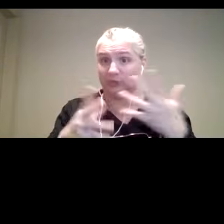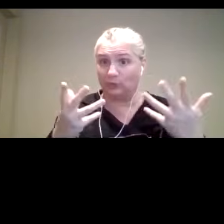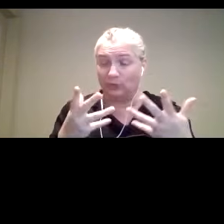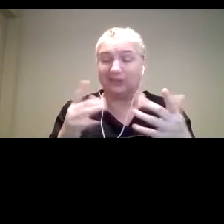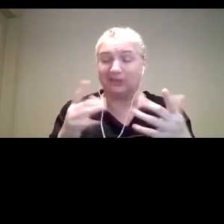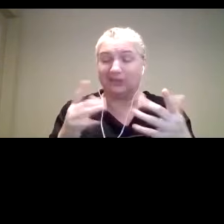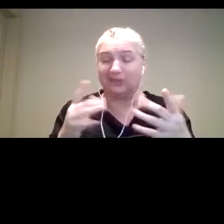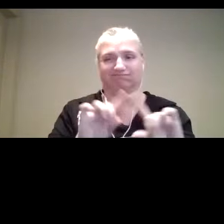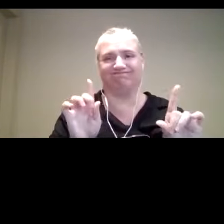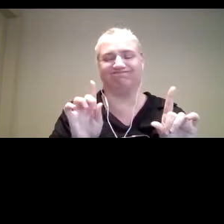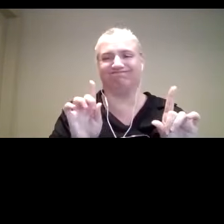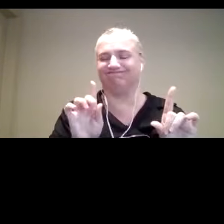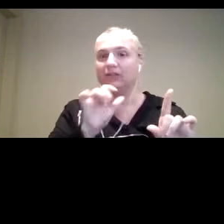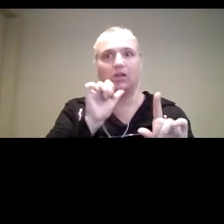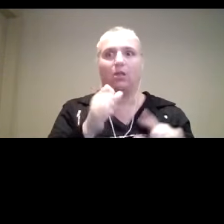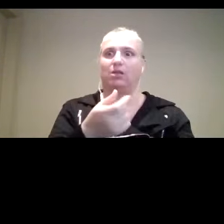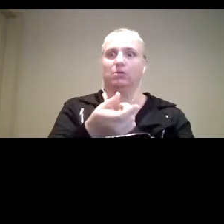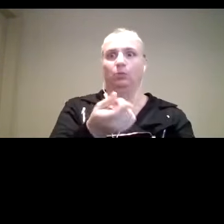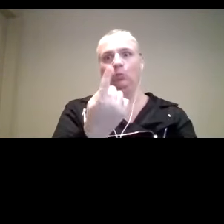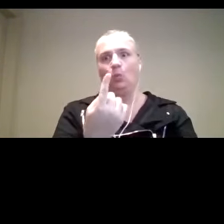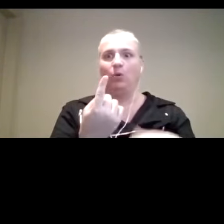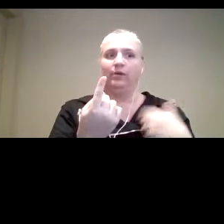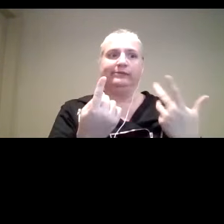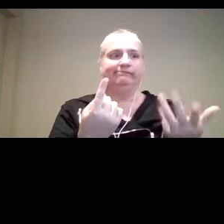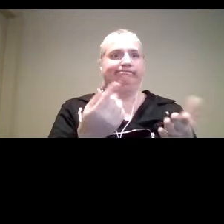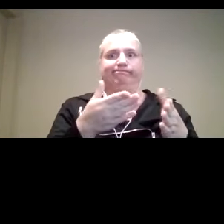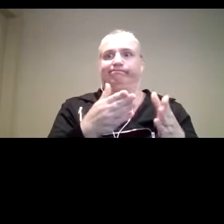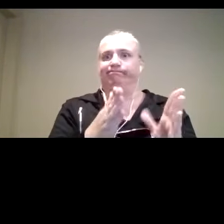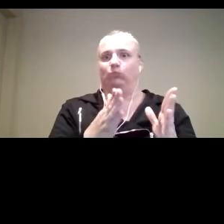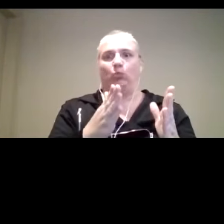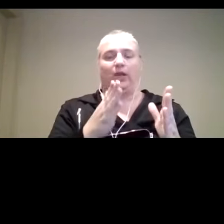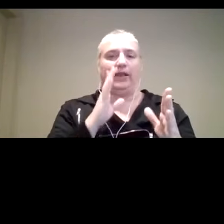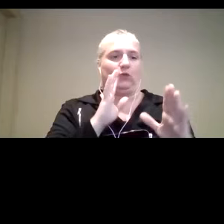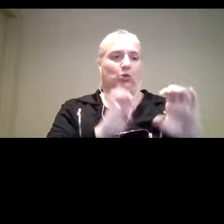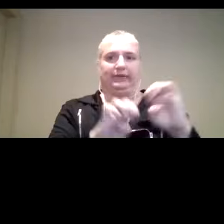There isn't like one way to evaluate mental health.